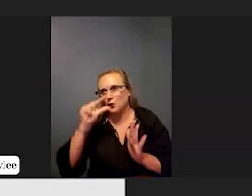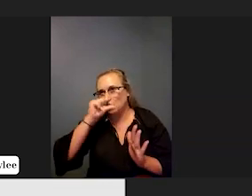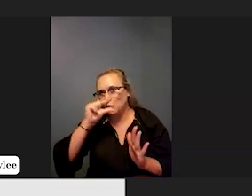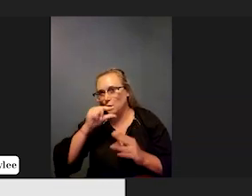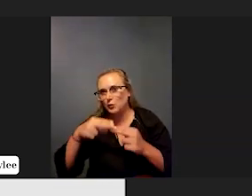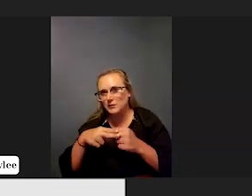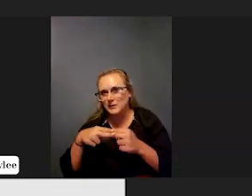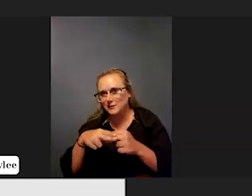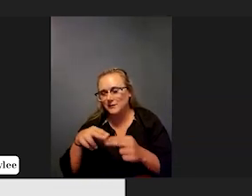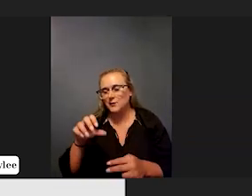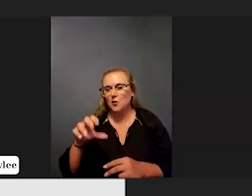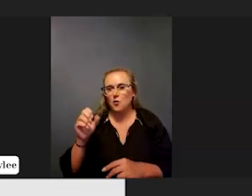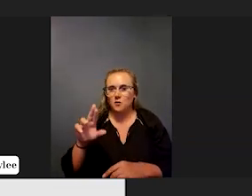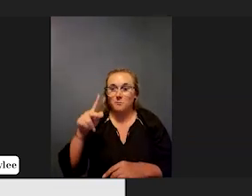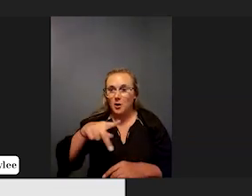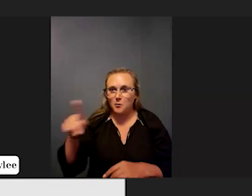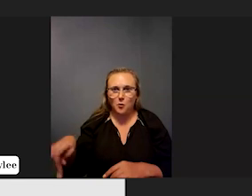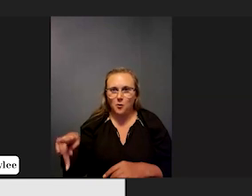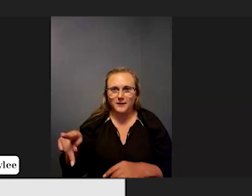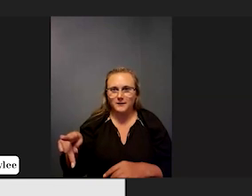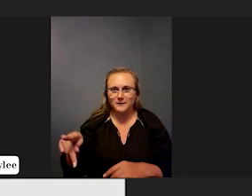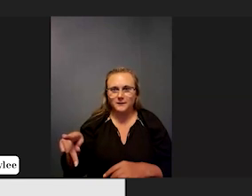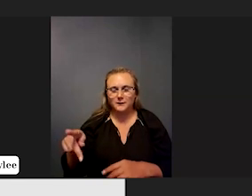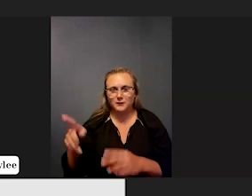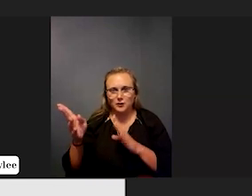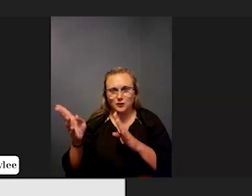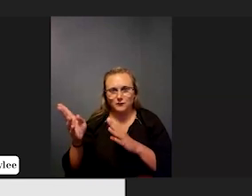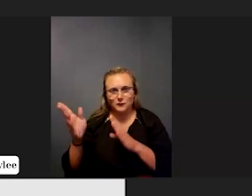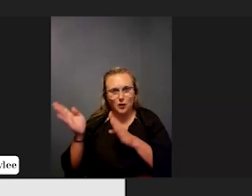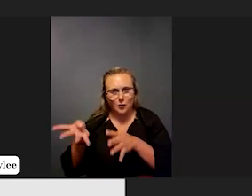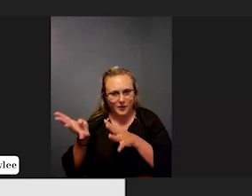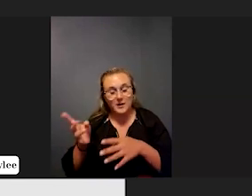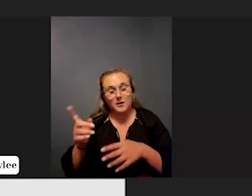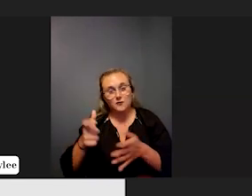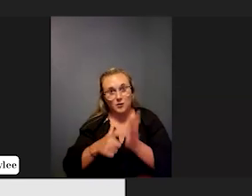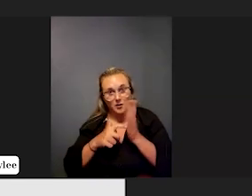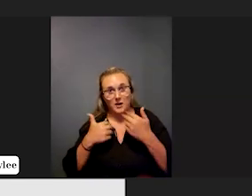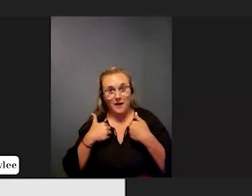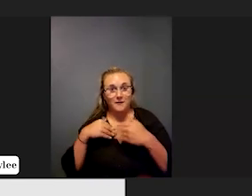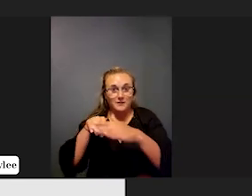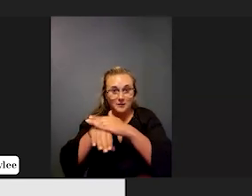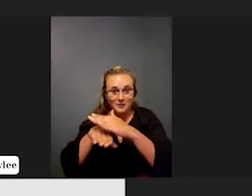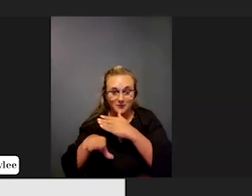Or PowerPoint files that are loaded, need to have these accessibility features and alt text generated for them.